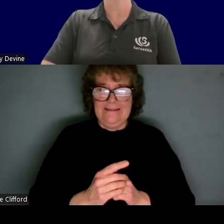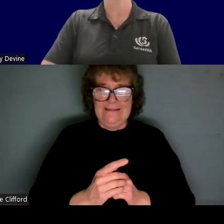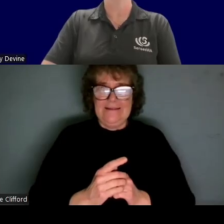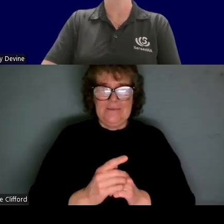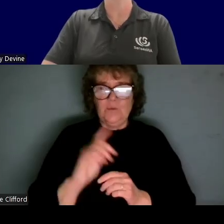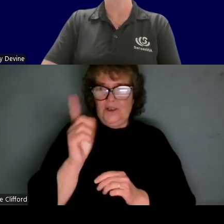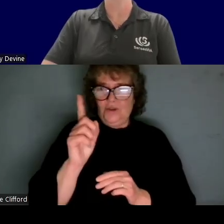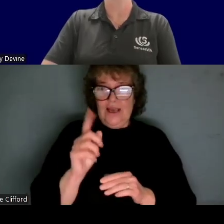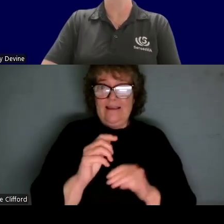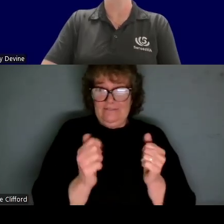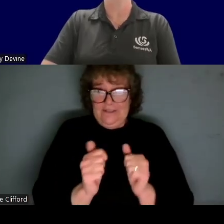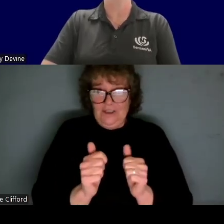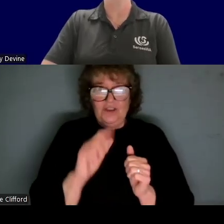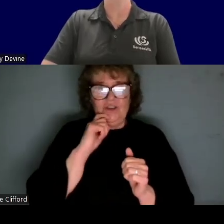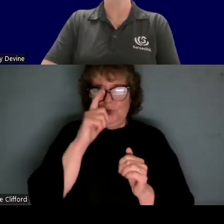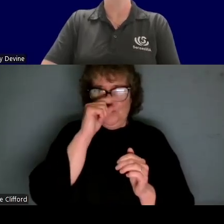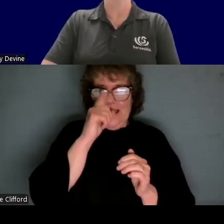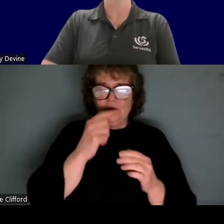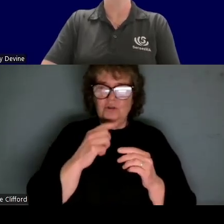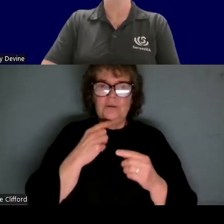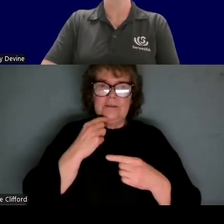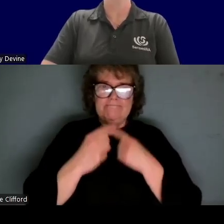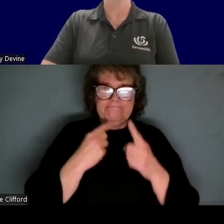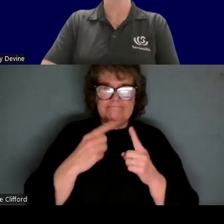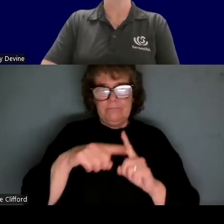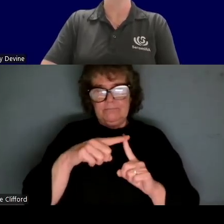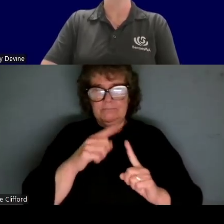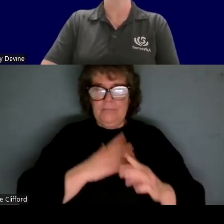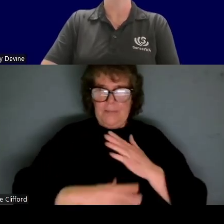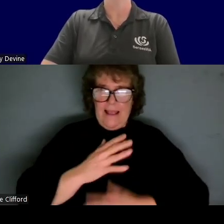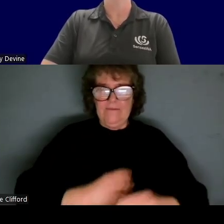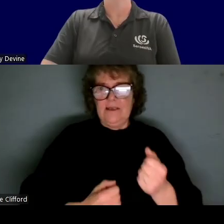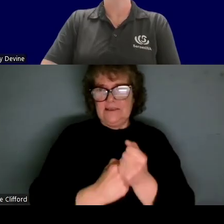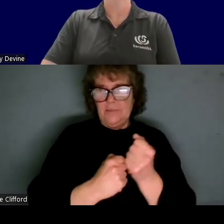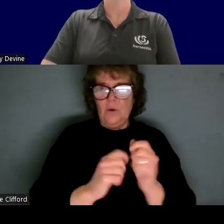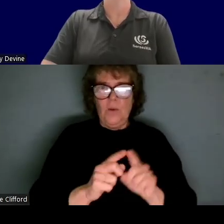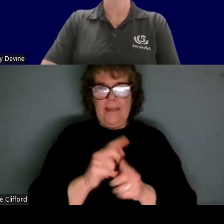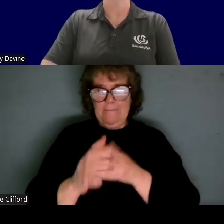to define what positive behaviour support is and key principles, you will be able to